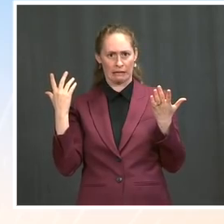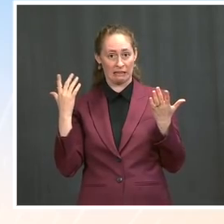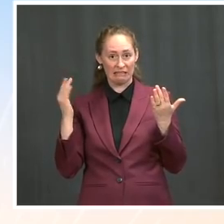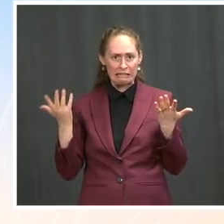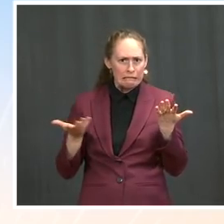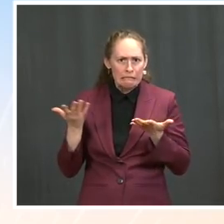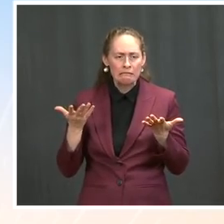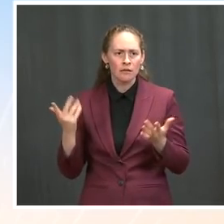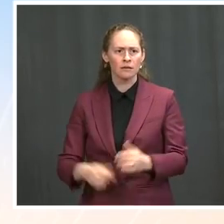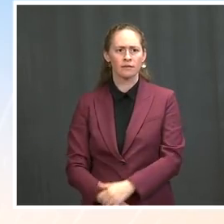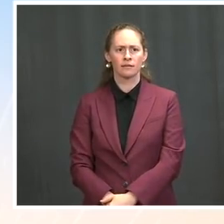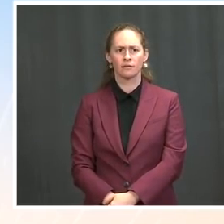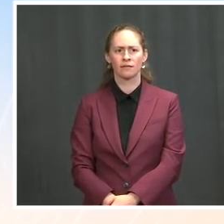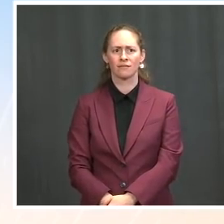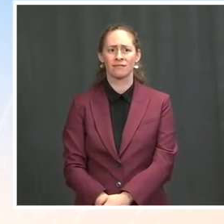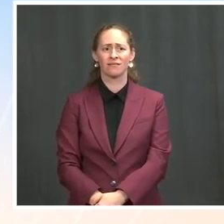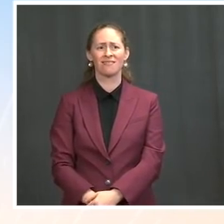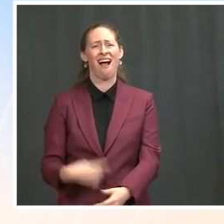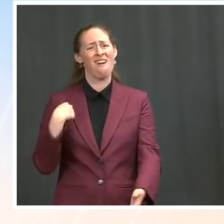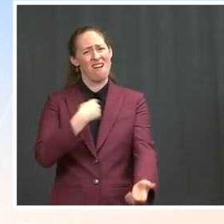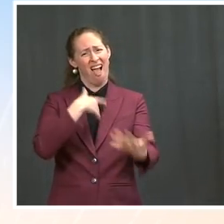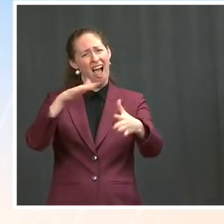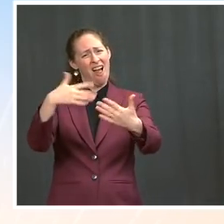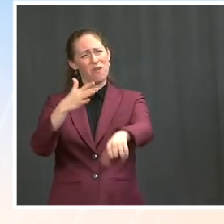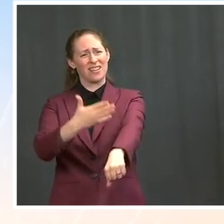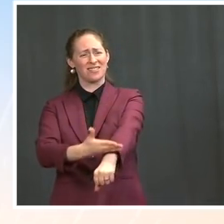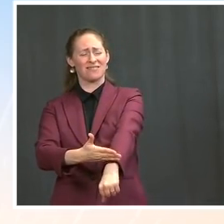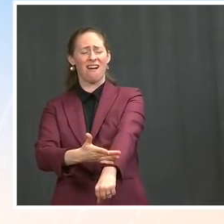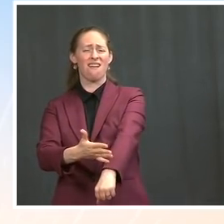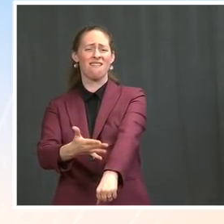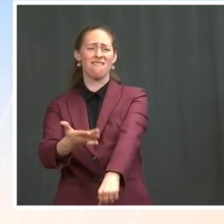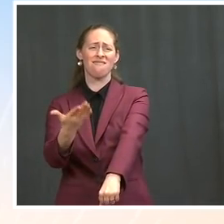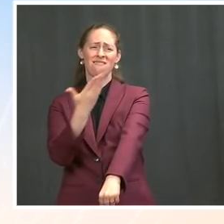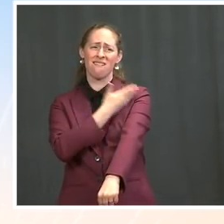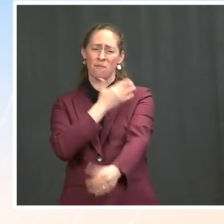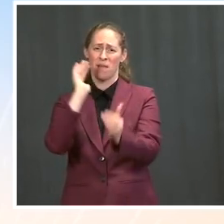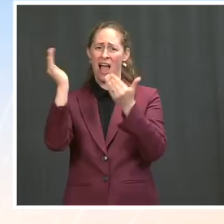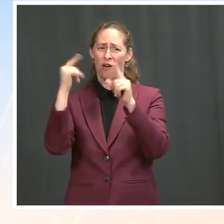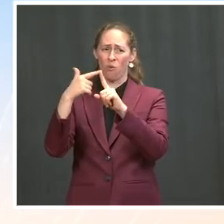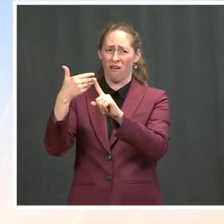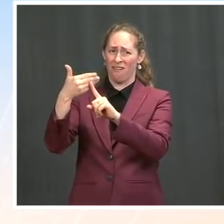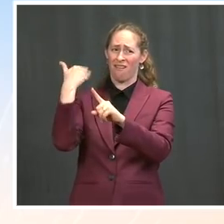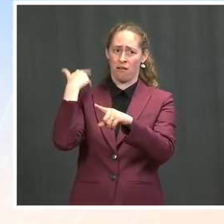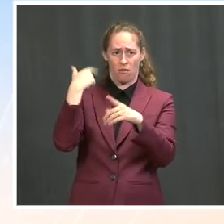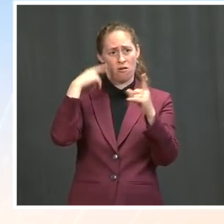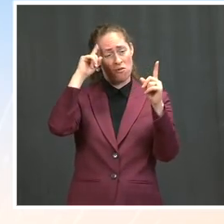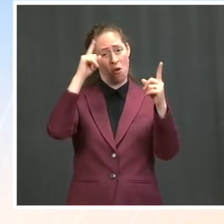in our vaccination efforts to date. And the ultimate goal has been to get America back to normal, as you said.